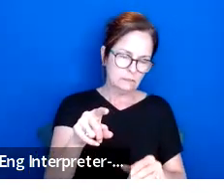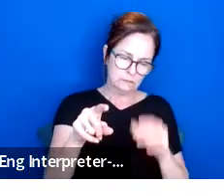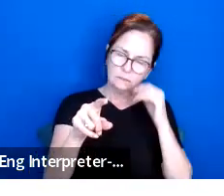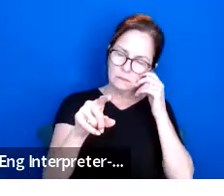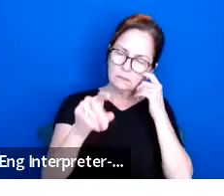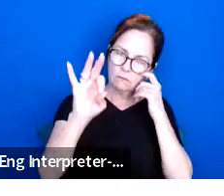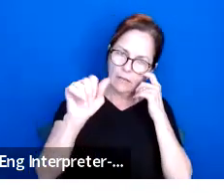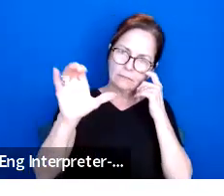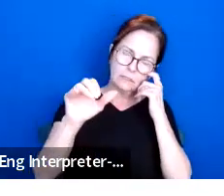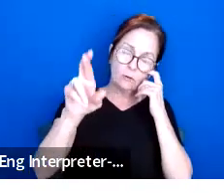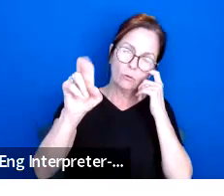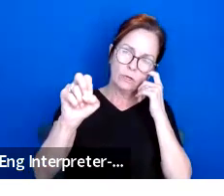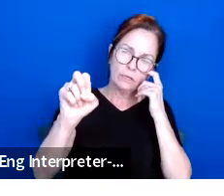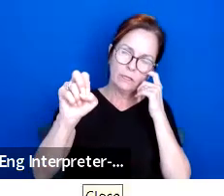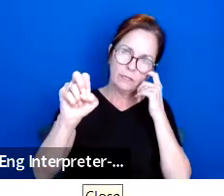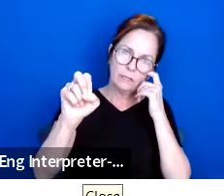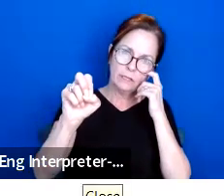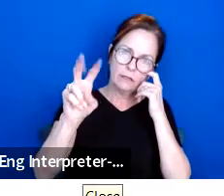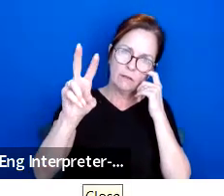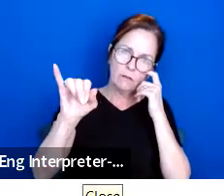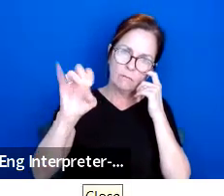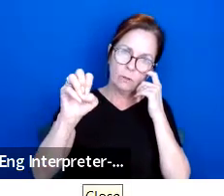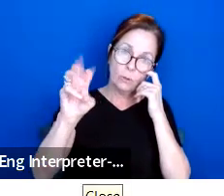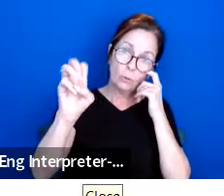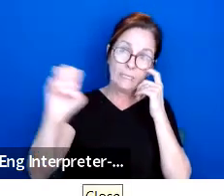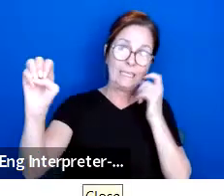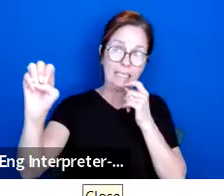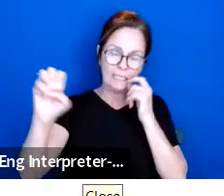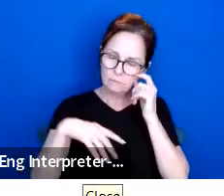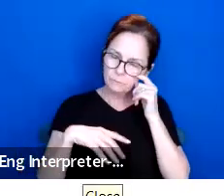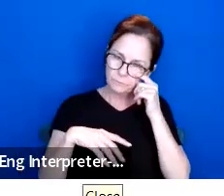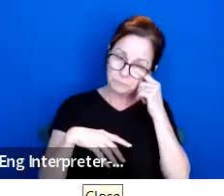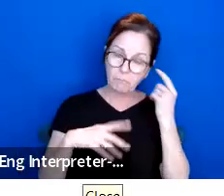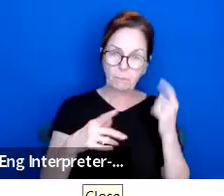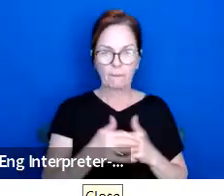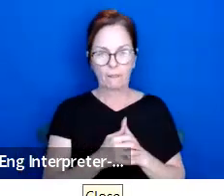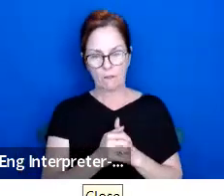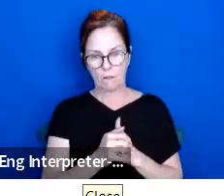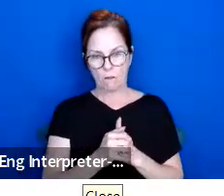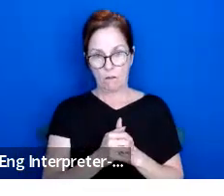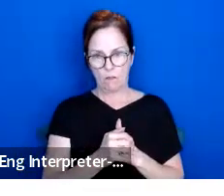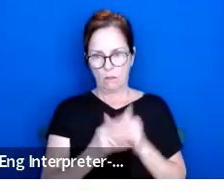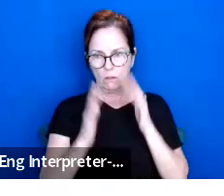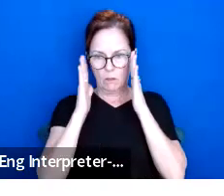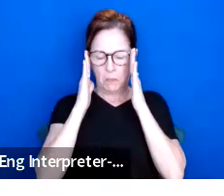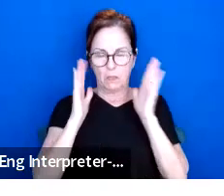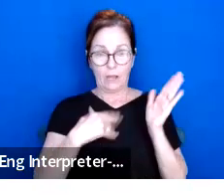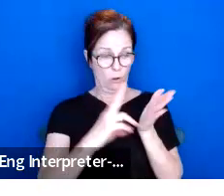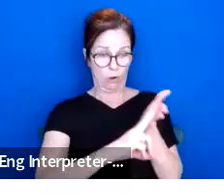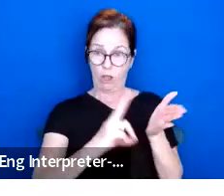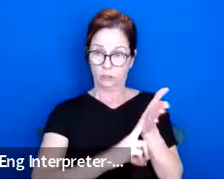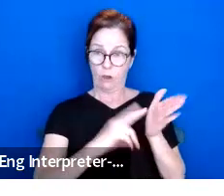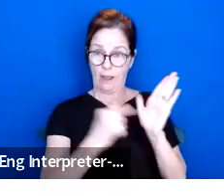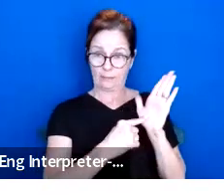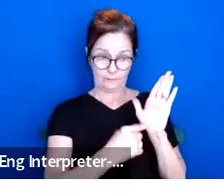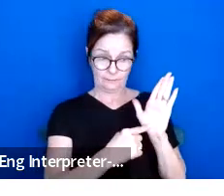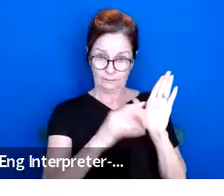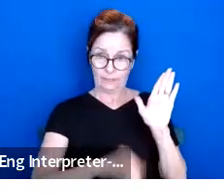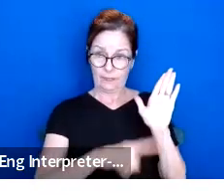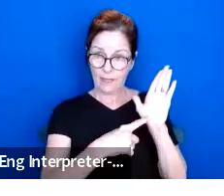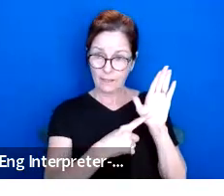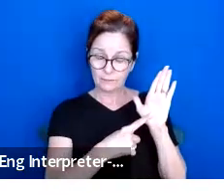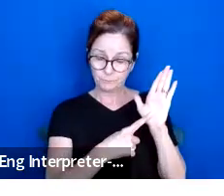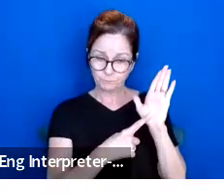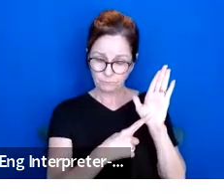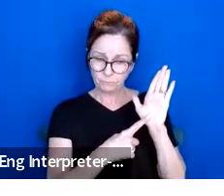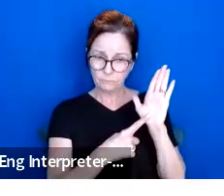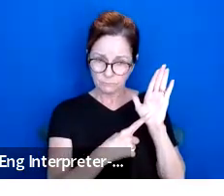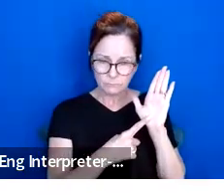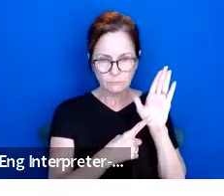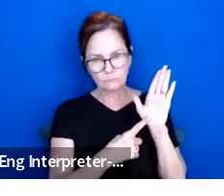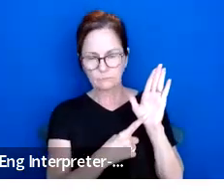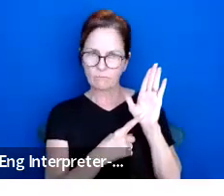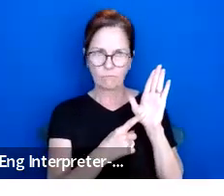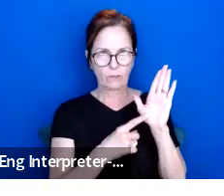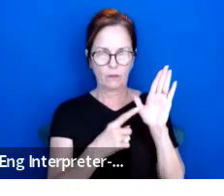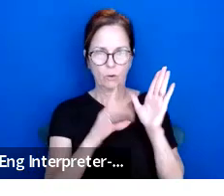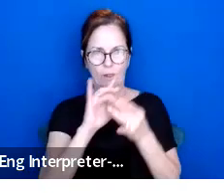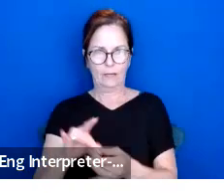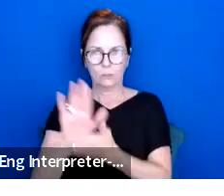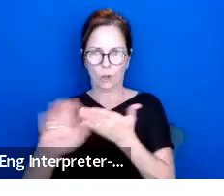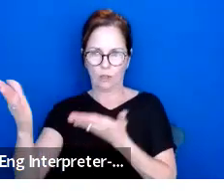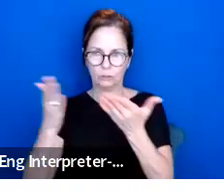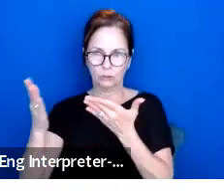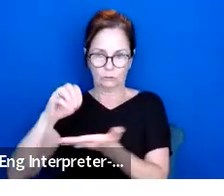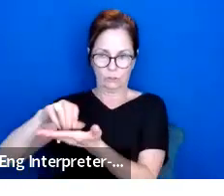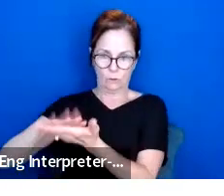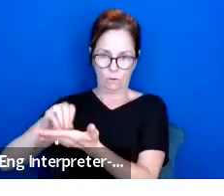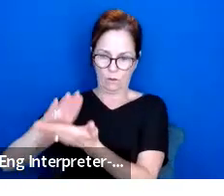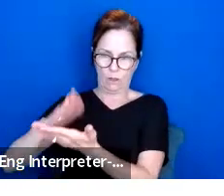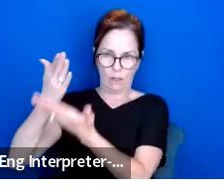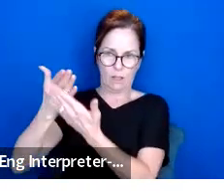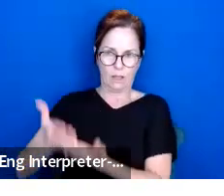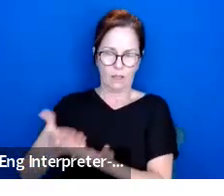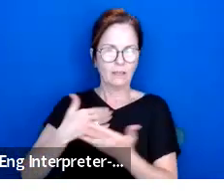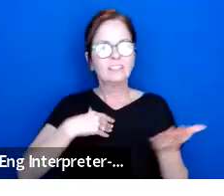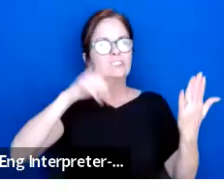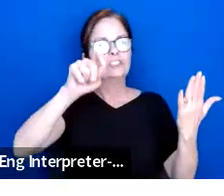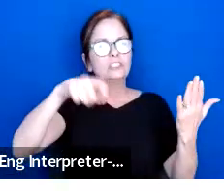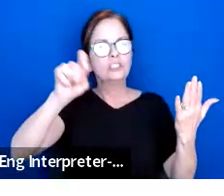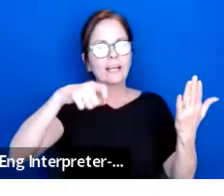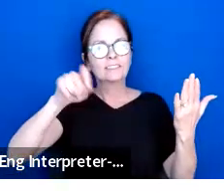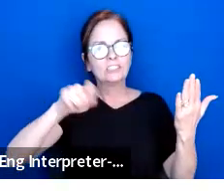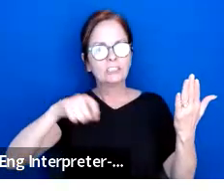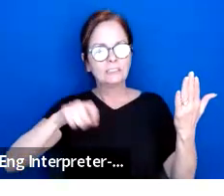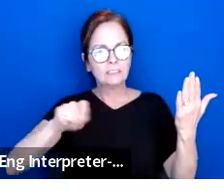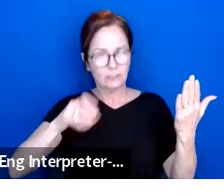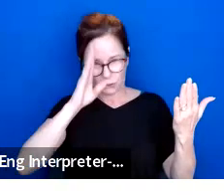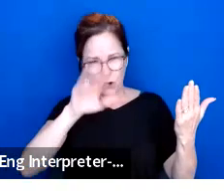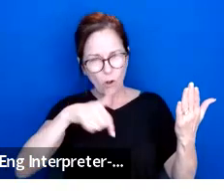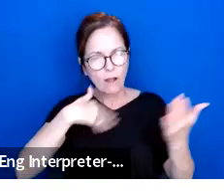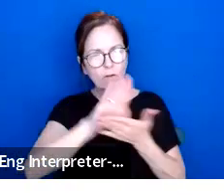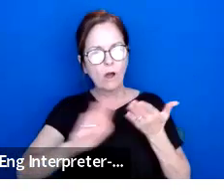Yeah, we don't. All we have had contractually. In, the way of having sort of a record on this is to have it the check sheet that you check the different types of college service you've done.